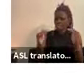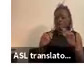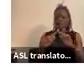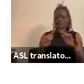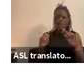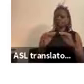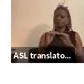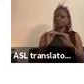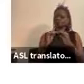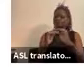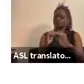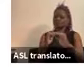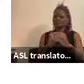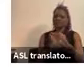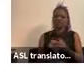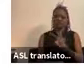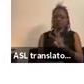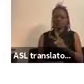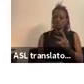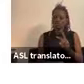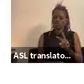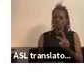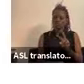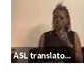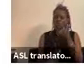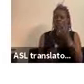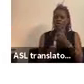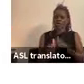hospitalizations per day over the past two weeks